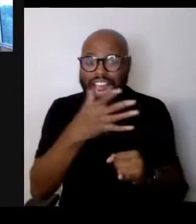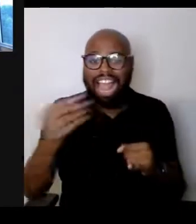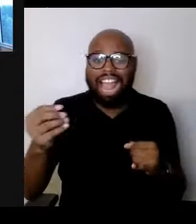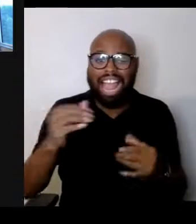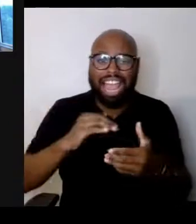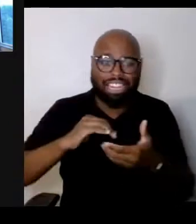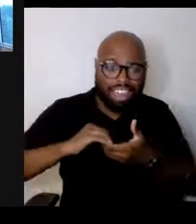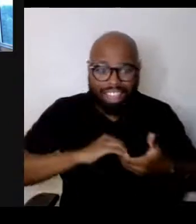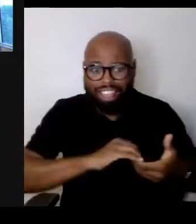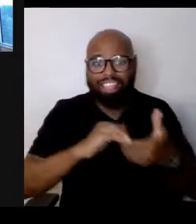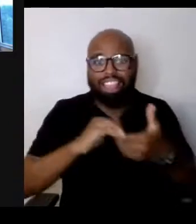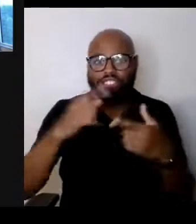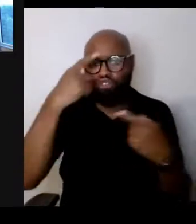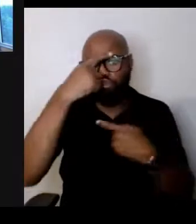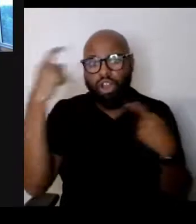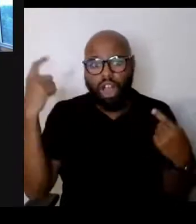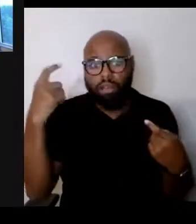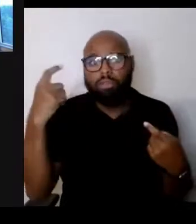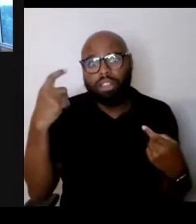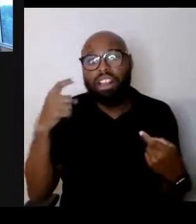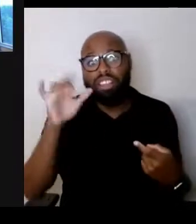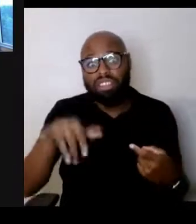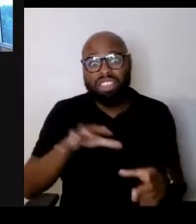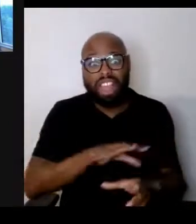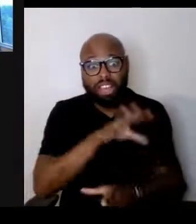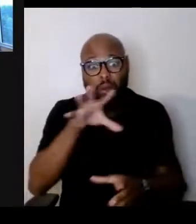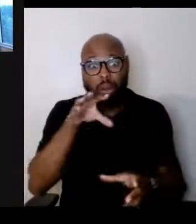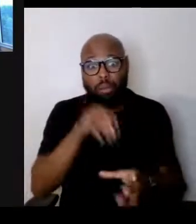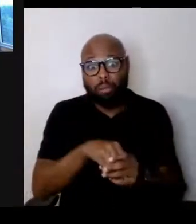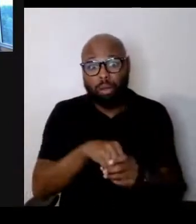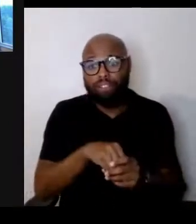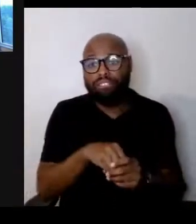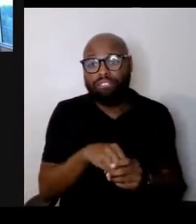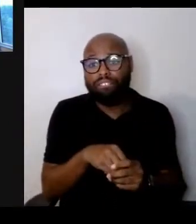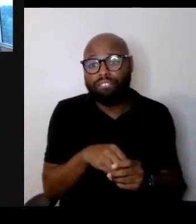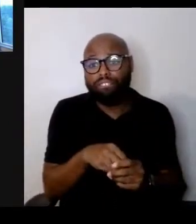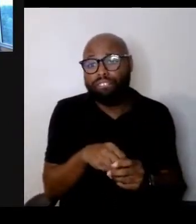part of what this conversation is about